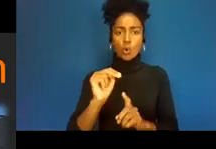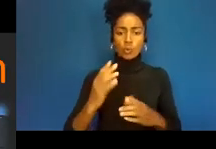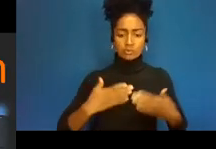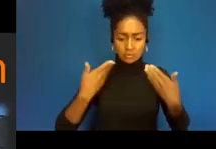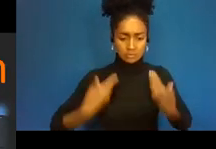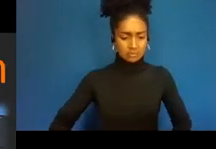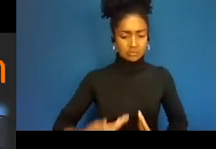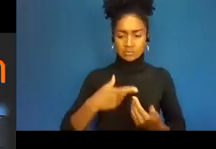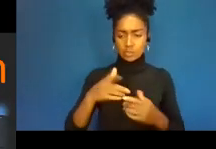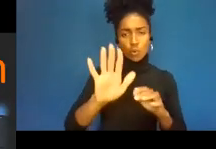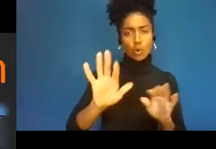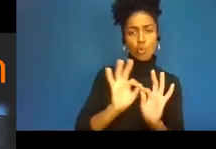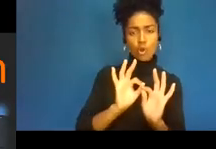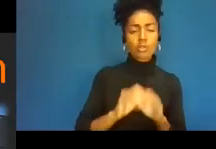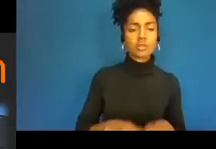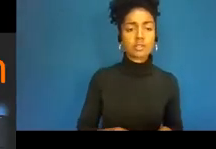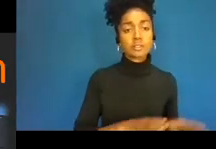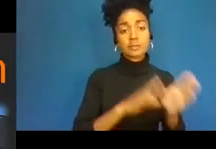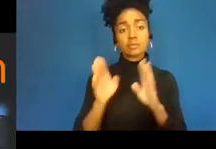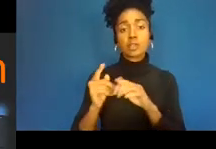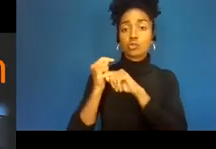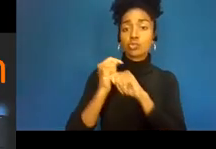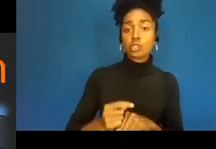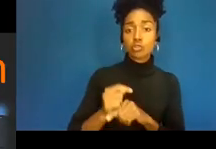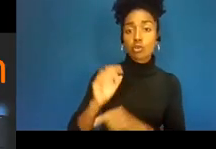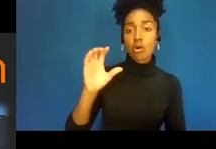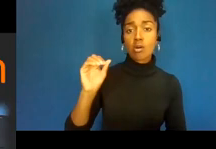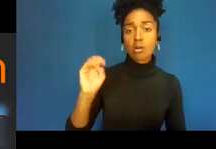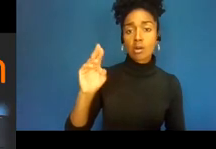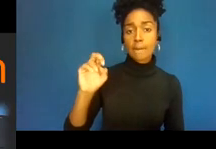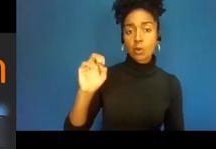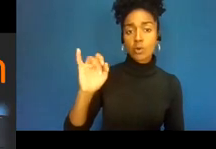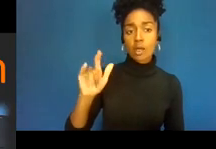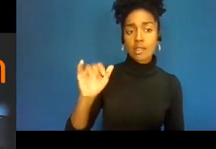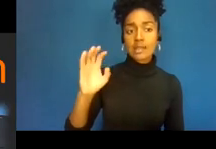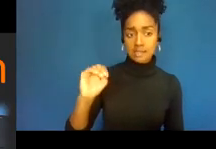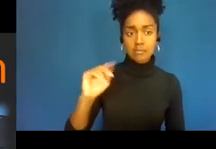Traditional communalism expresses a commitment to work that liberates the entire community,